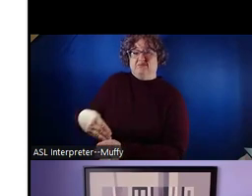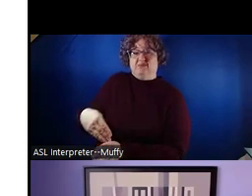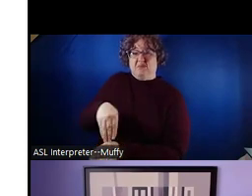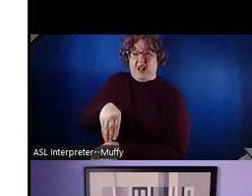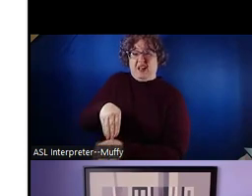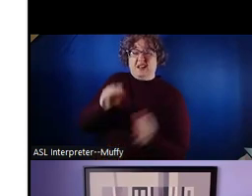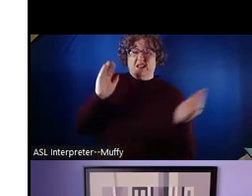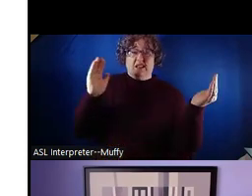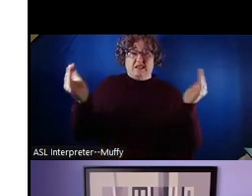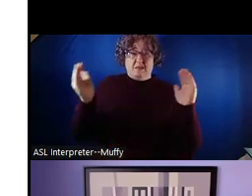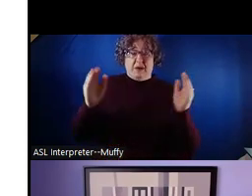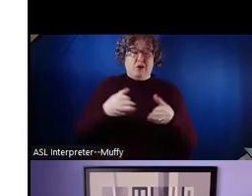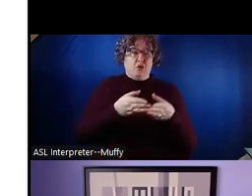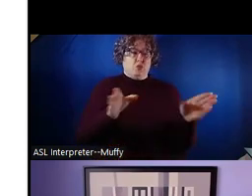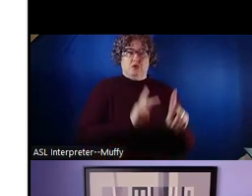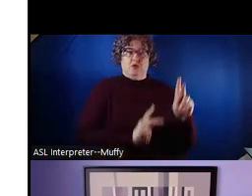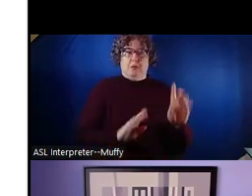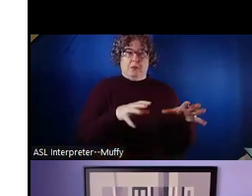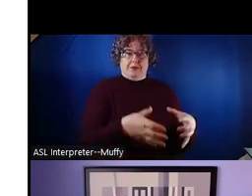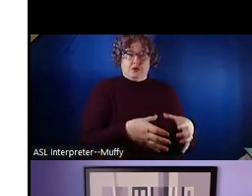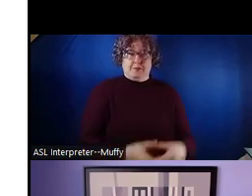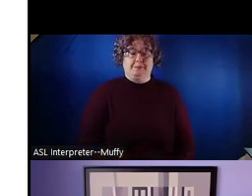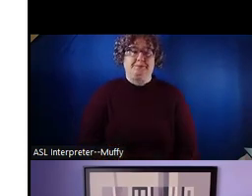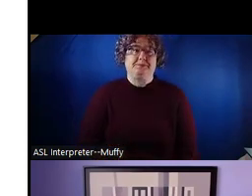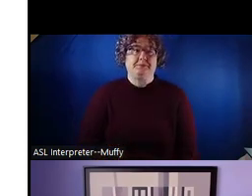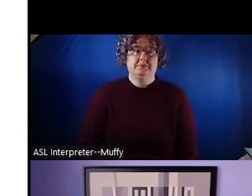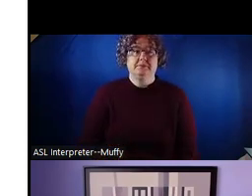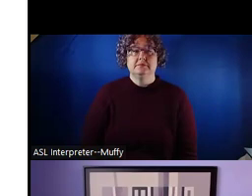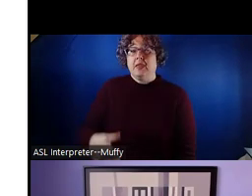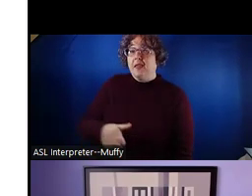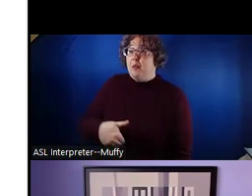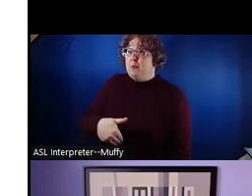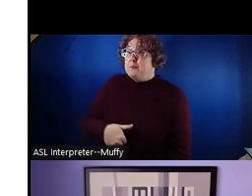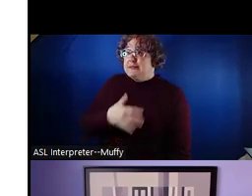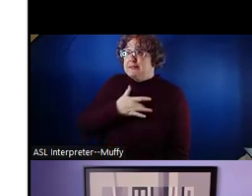by the general population. Implicit bias tends to remain stable